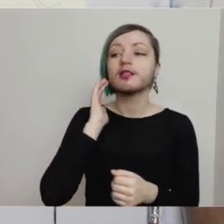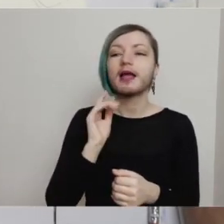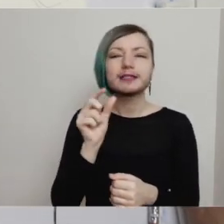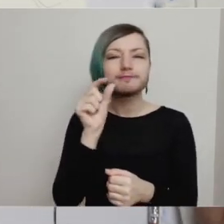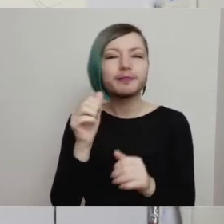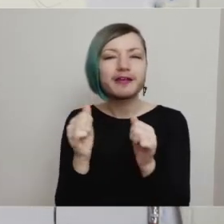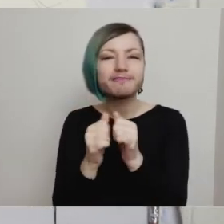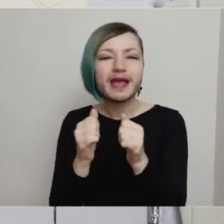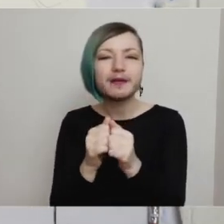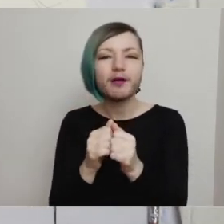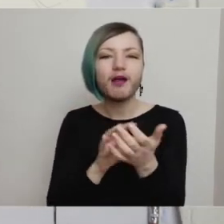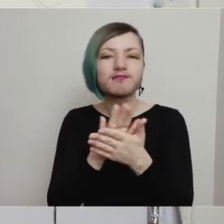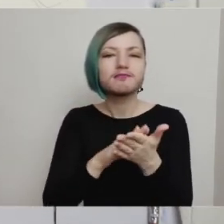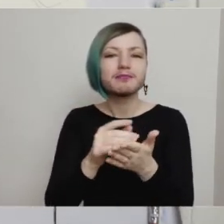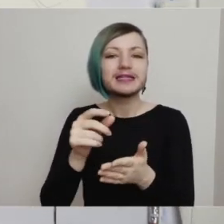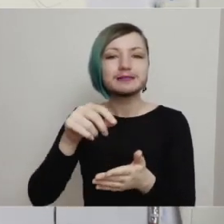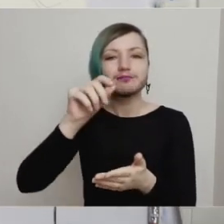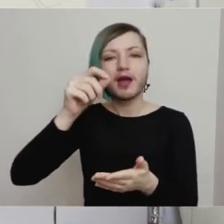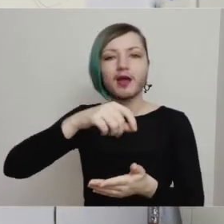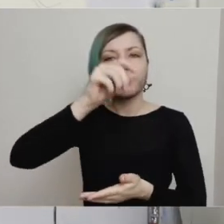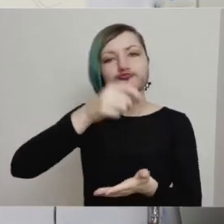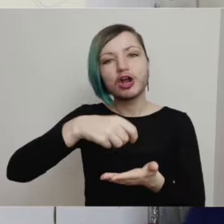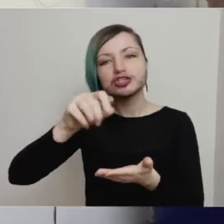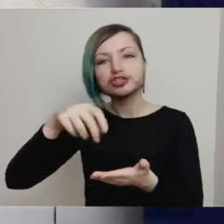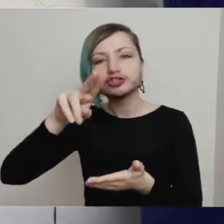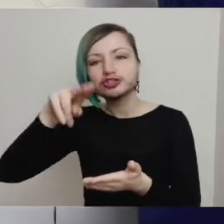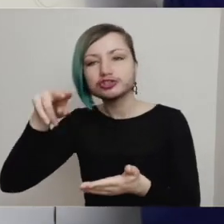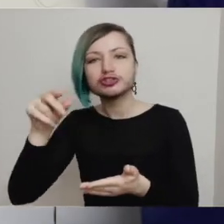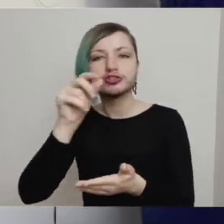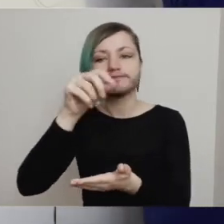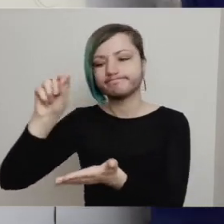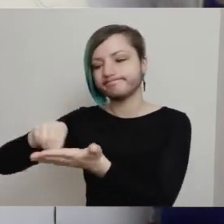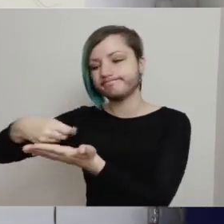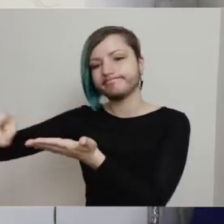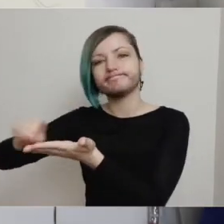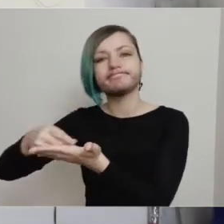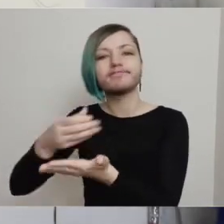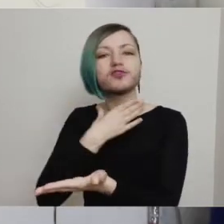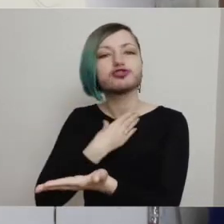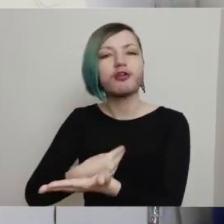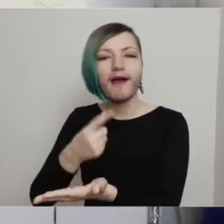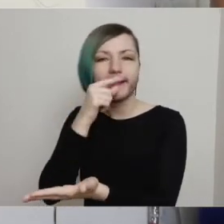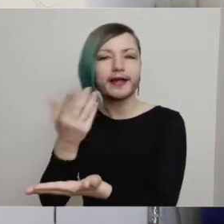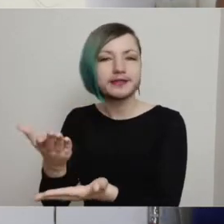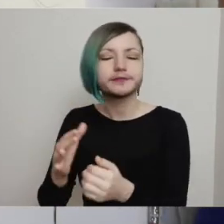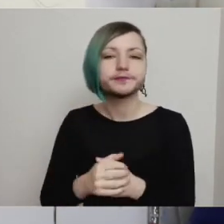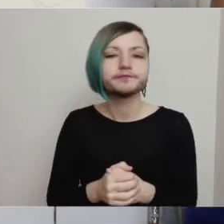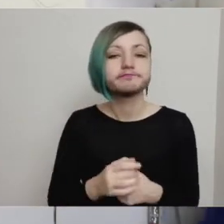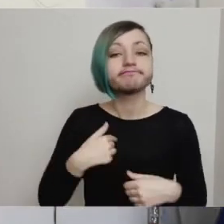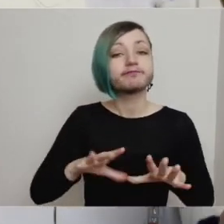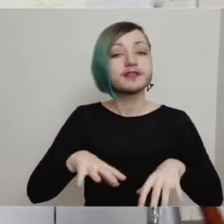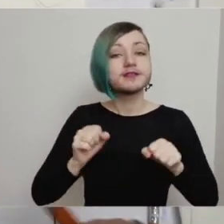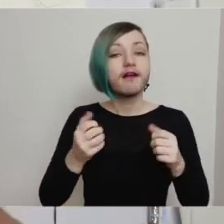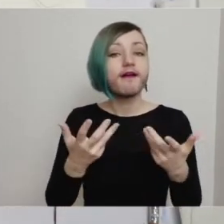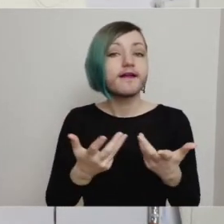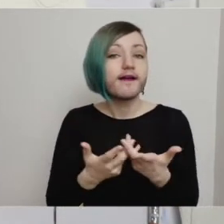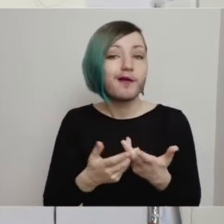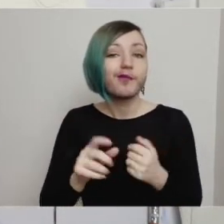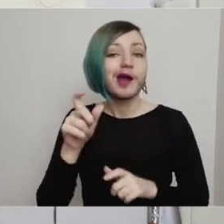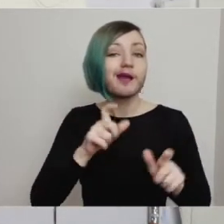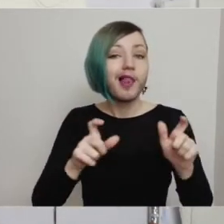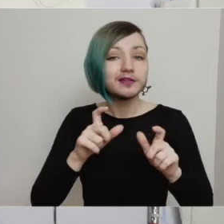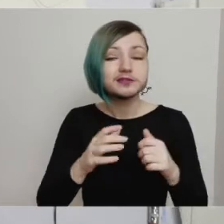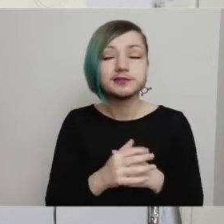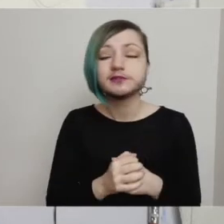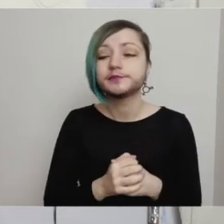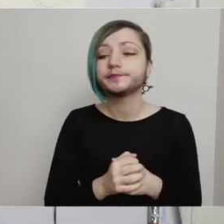I can dry my brush if I want to so i'm just going to start with just a few colors i'm very quickly